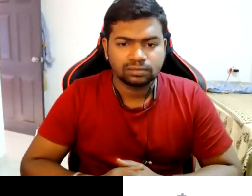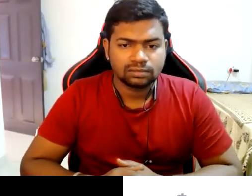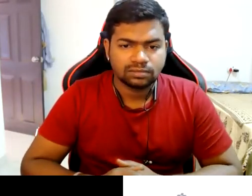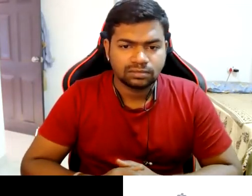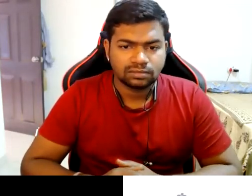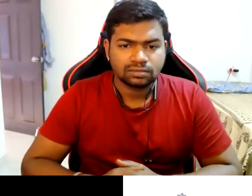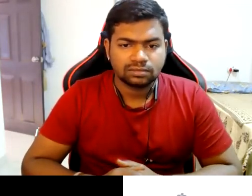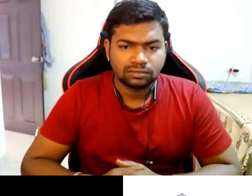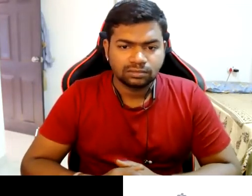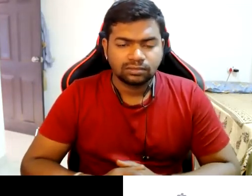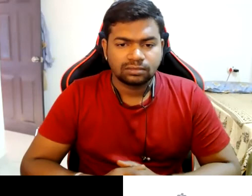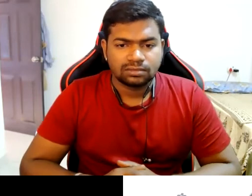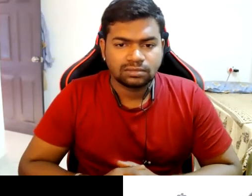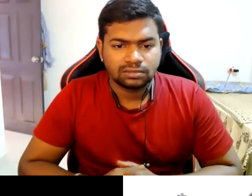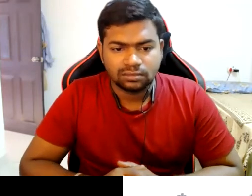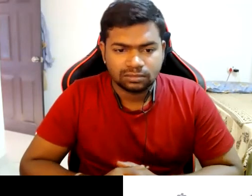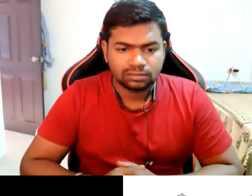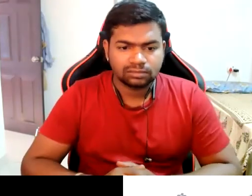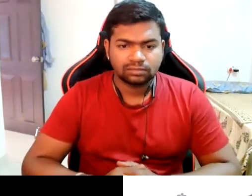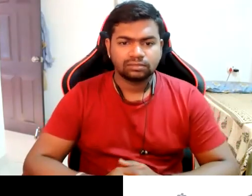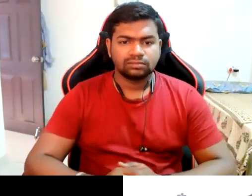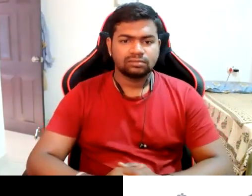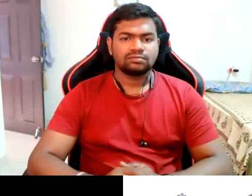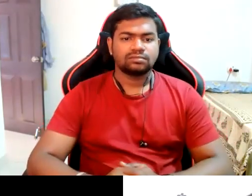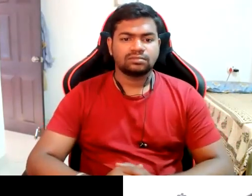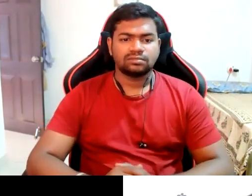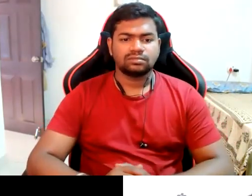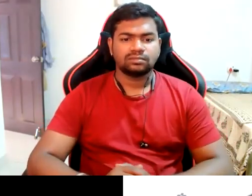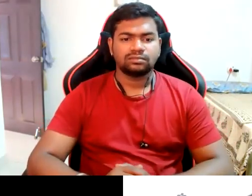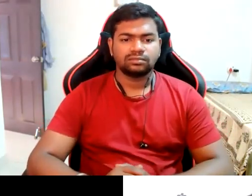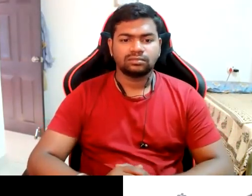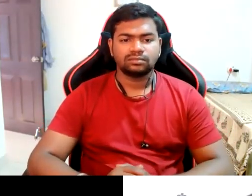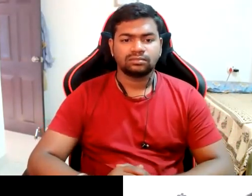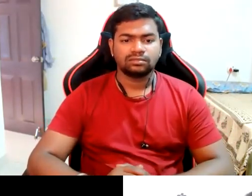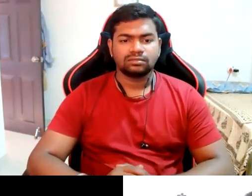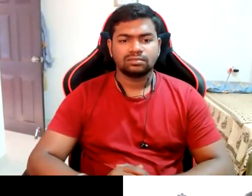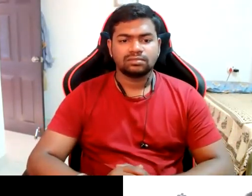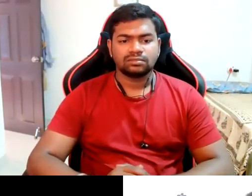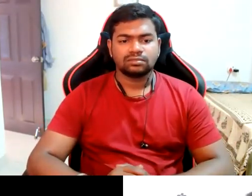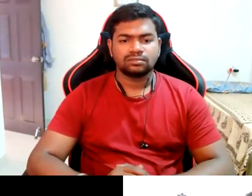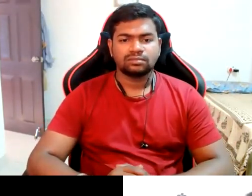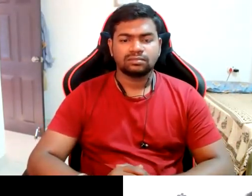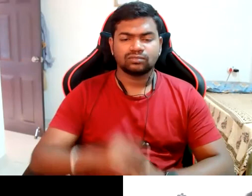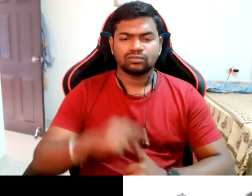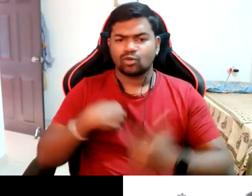Shakul, can you repeat the question? sure. I was saying I wanted to understand more about the